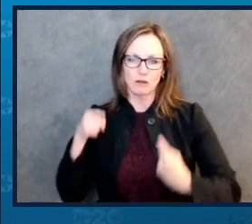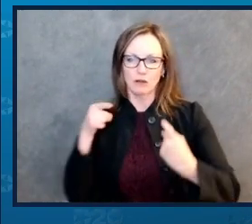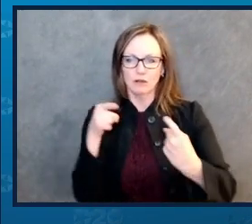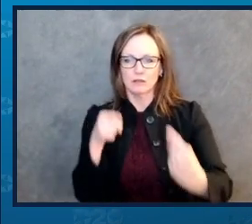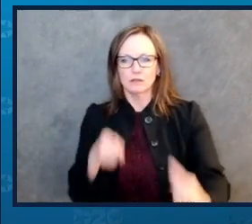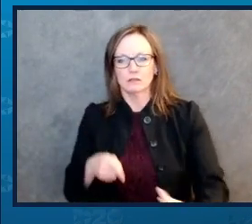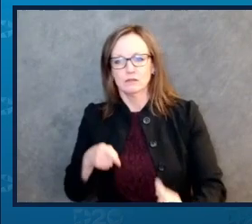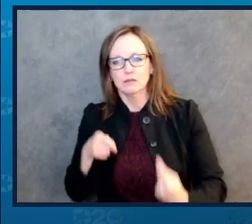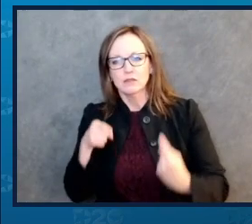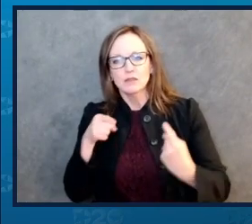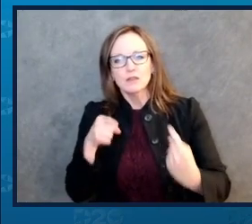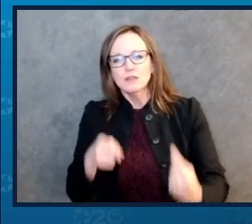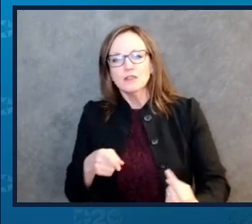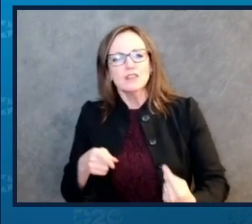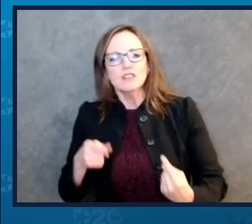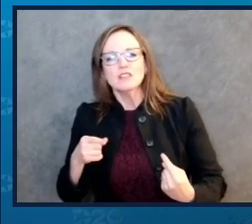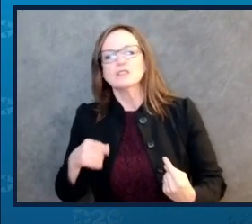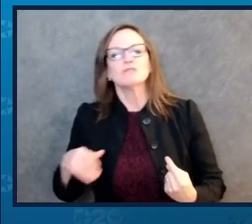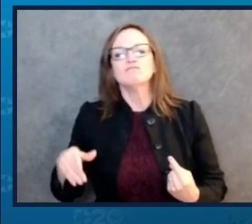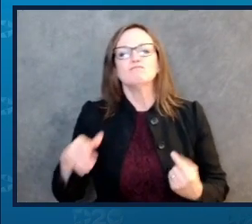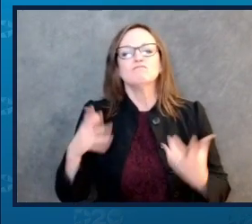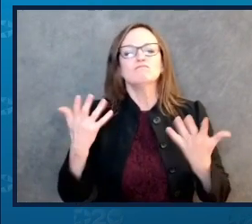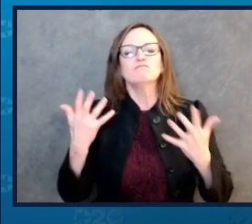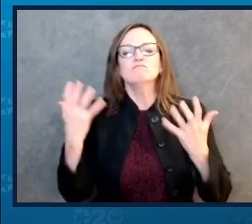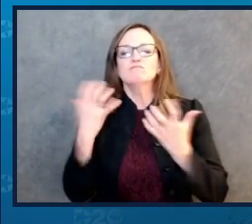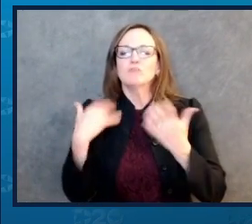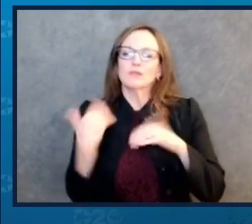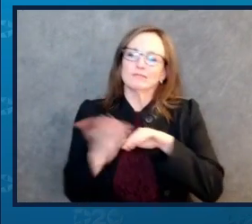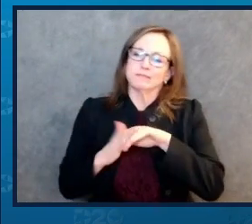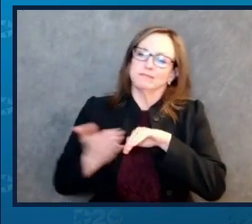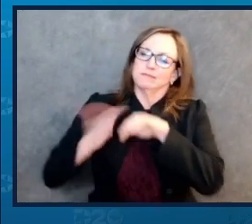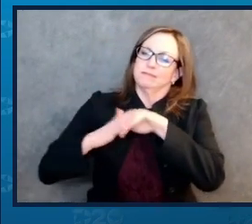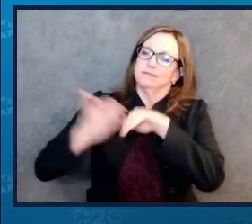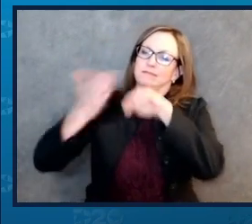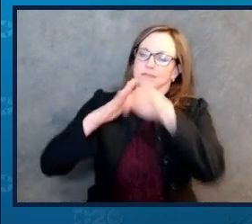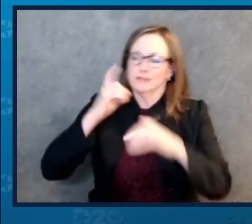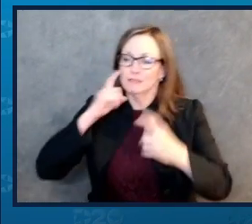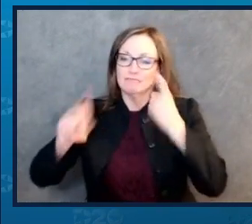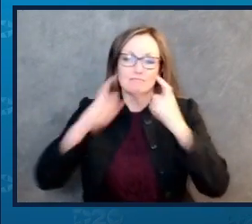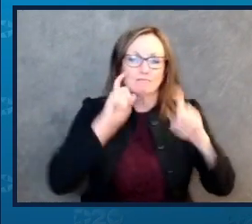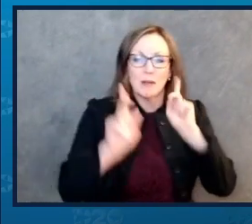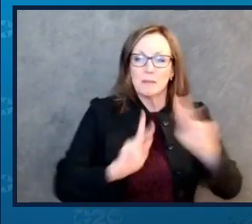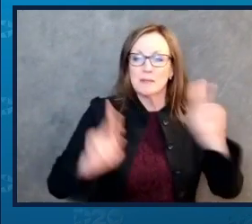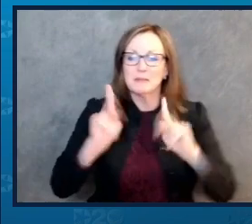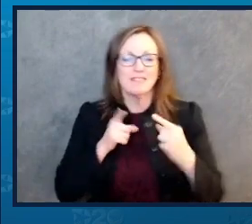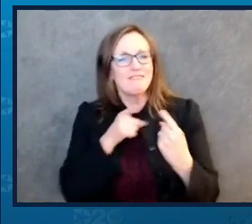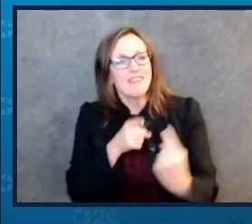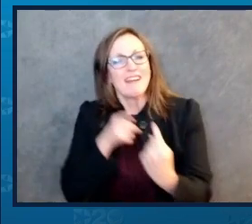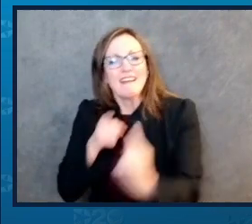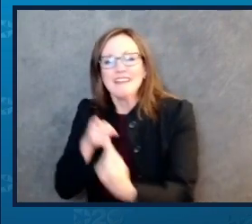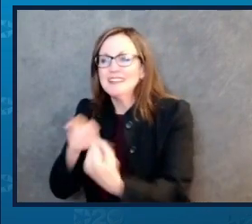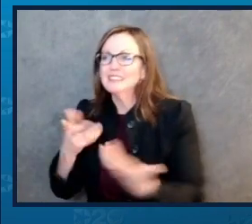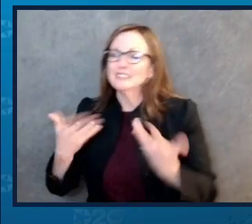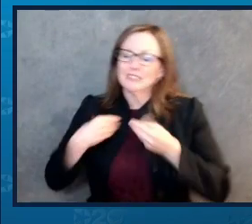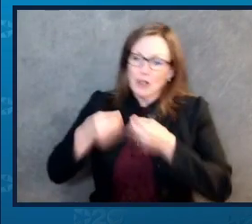THEIR JOBS. AS JOE BIDEN SAYS WE NEED TO BUILD BACK BETTER.